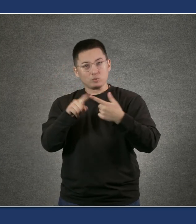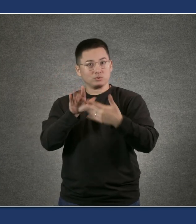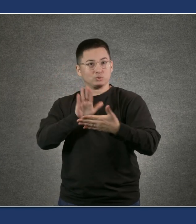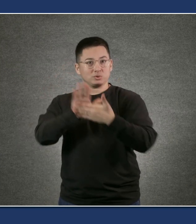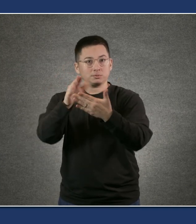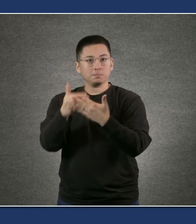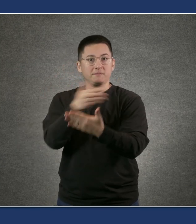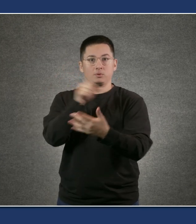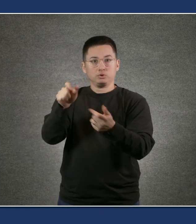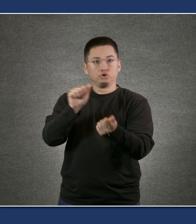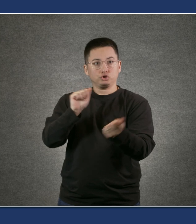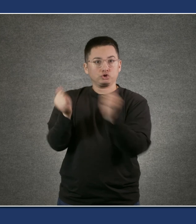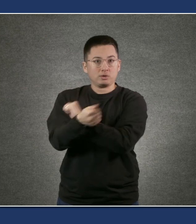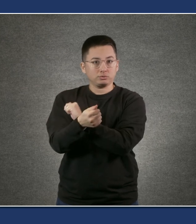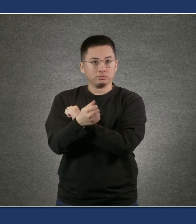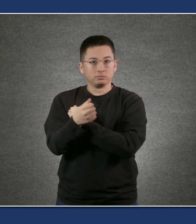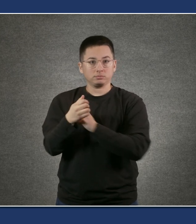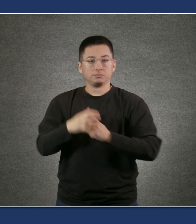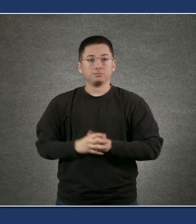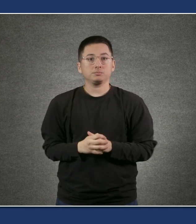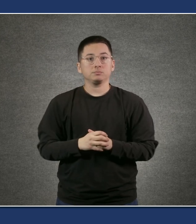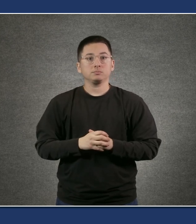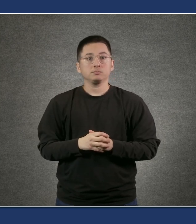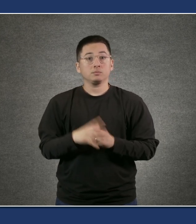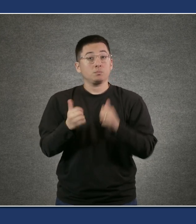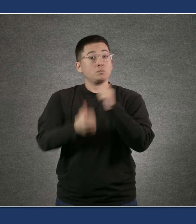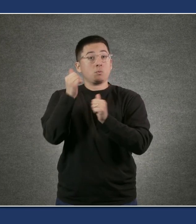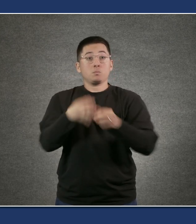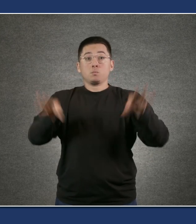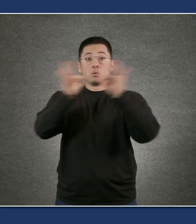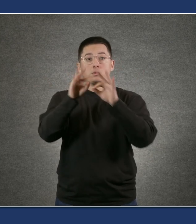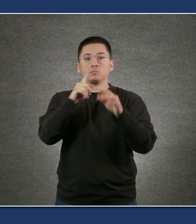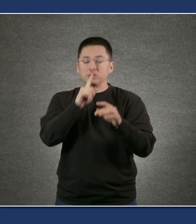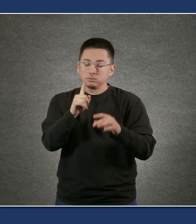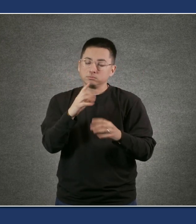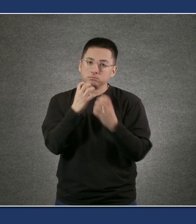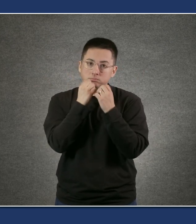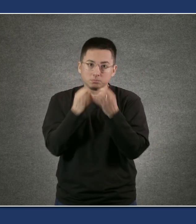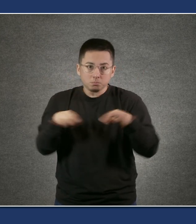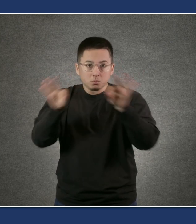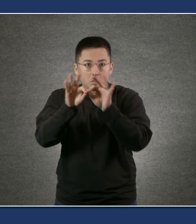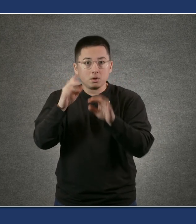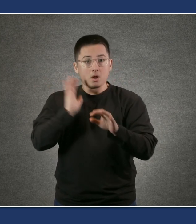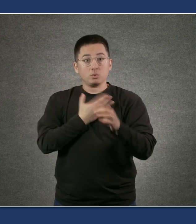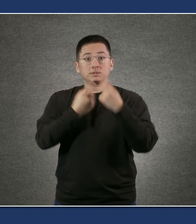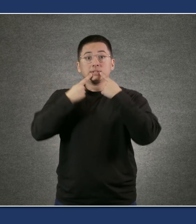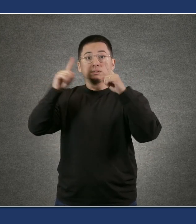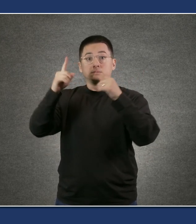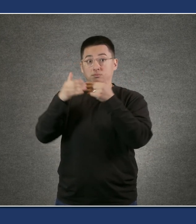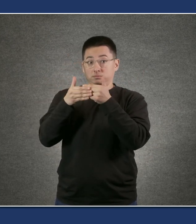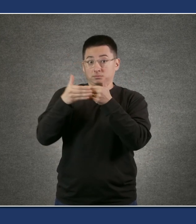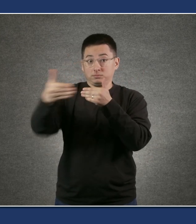it's vital to our success moving forward to, once again, remind my fellow advocates of what they likely already know,